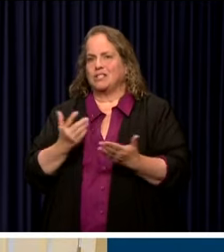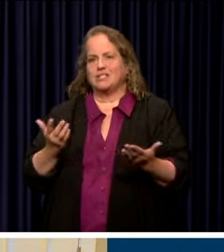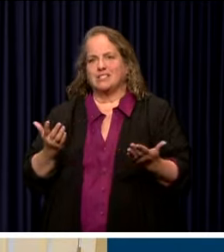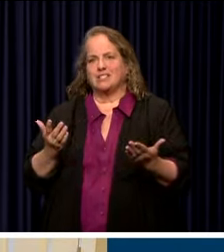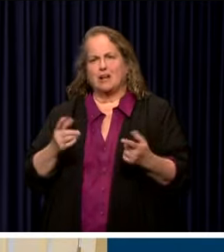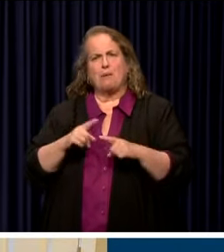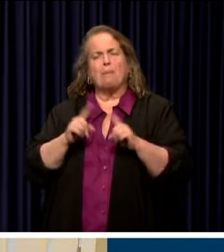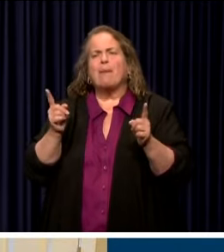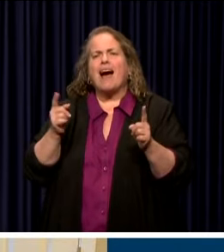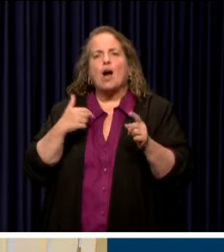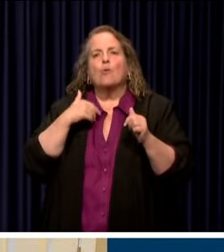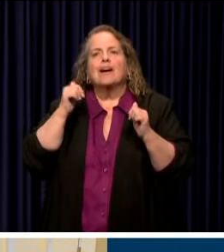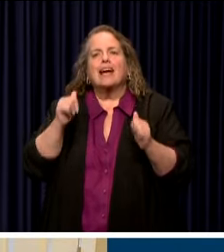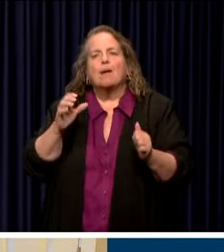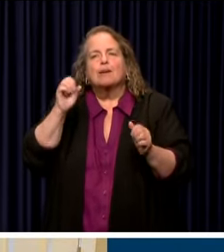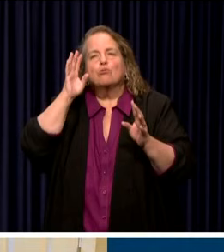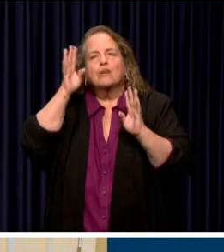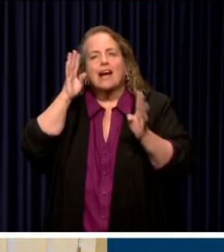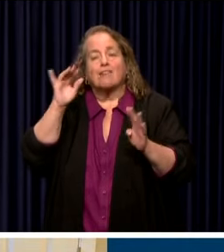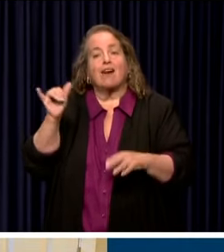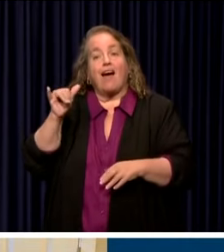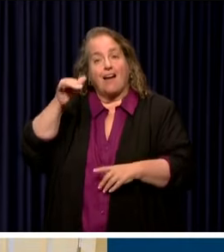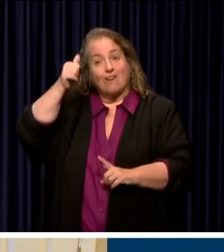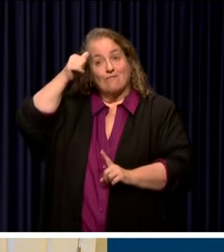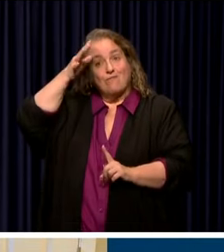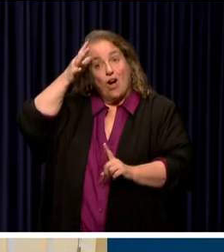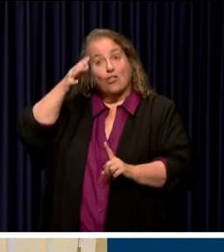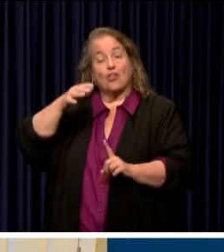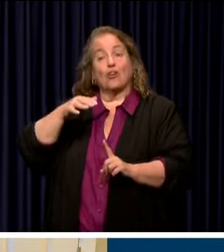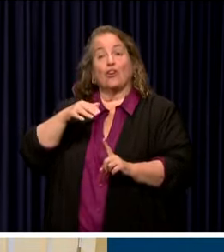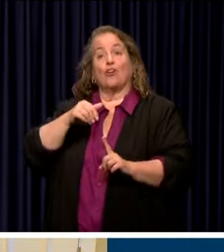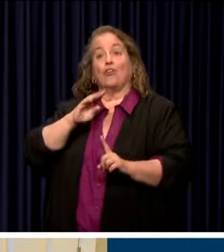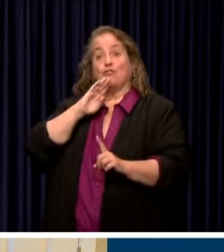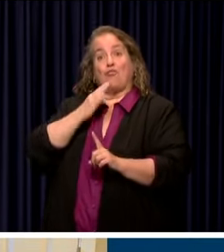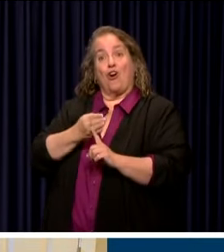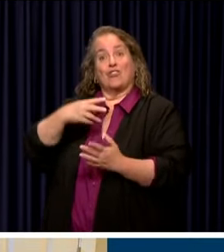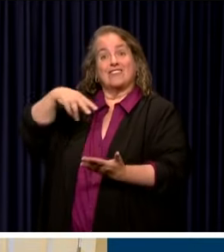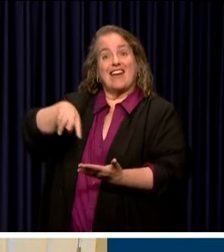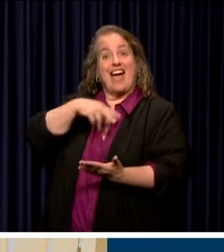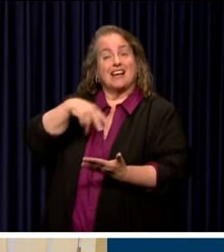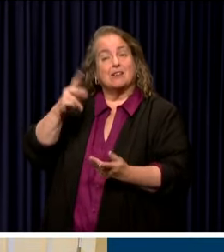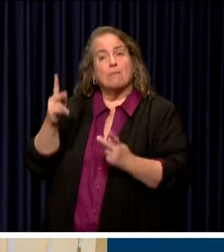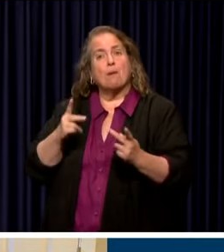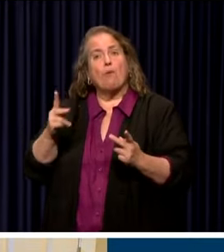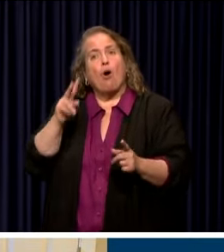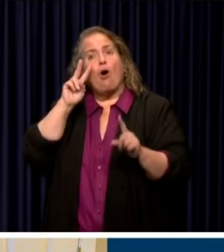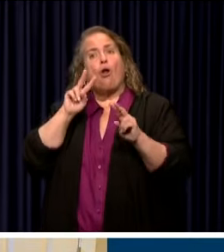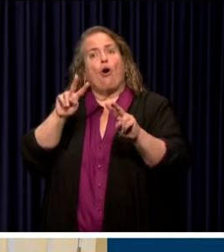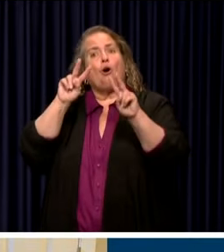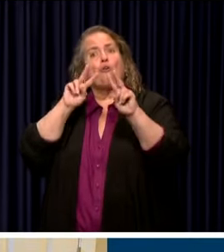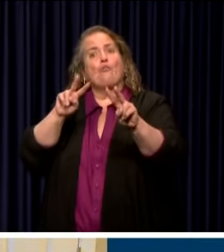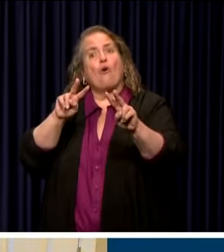THAT OTHER PLACES ARE MAKING. WE'VE GOT TO MAKE SURE THAT AS